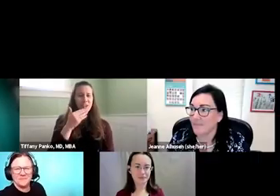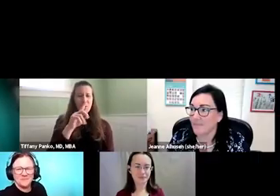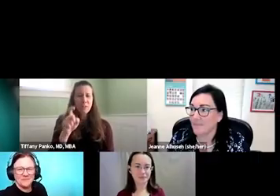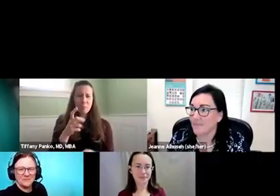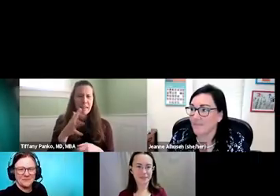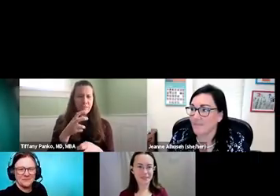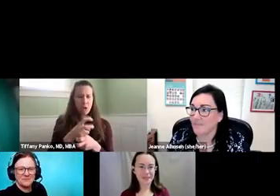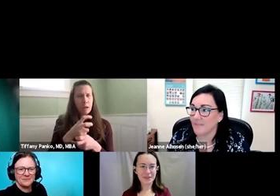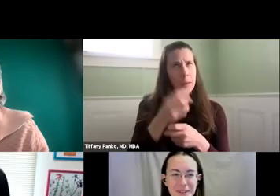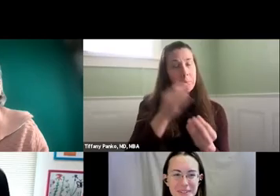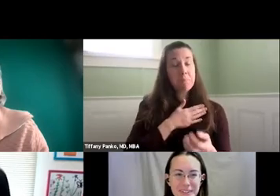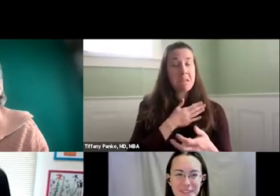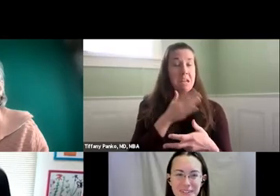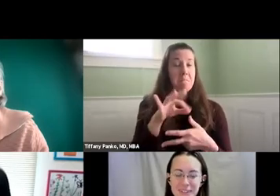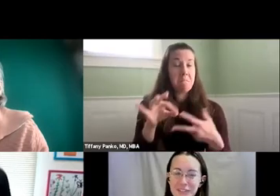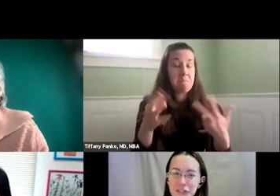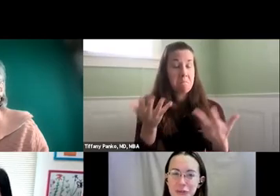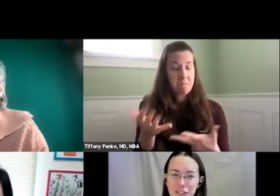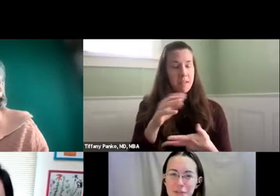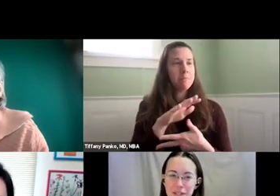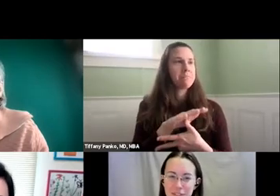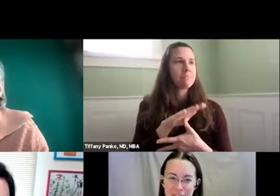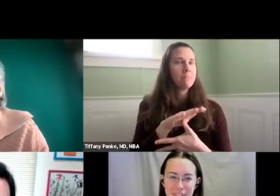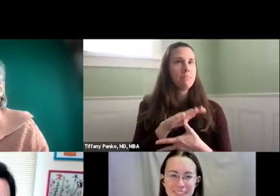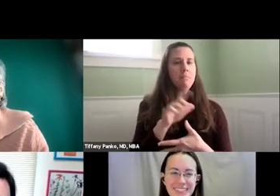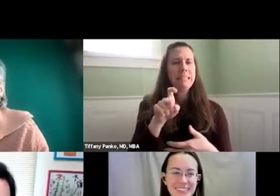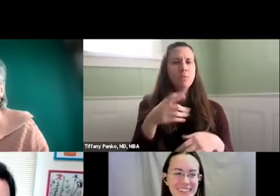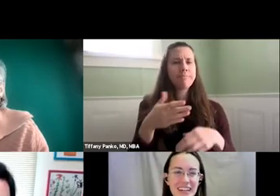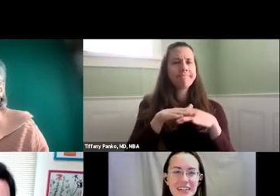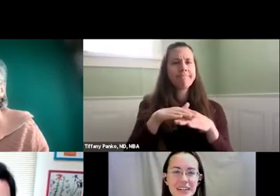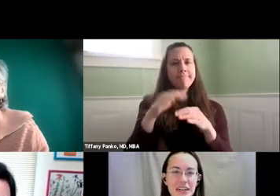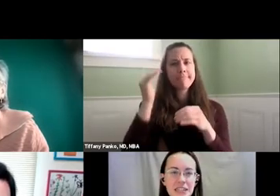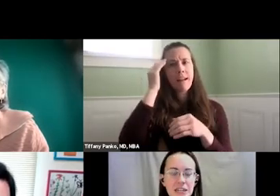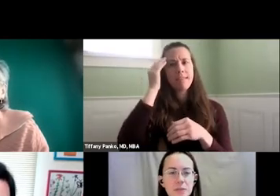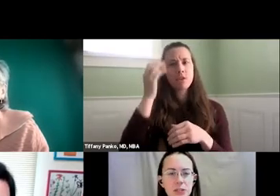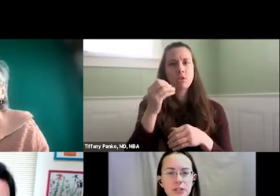[DR. TIFFANY PANKO:] Well, it's a good question. A bit daunting! I think my three